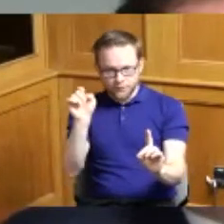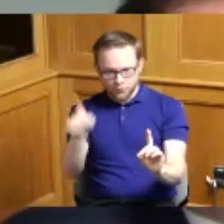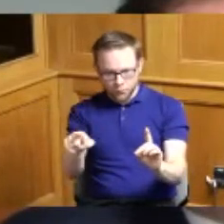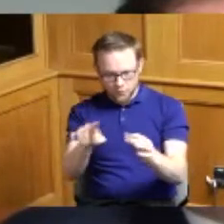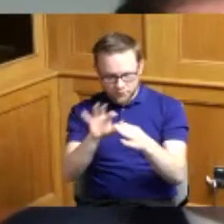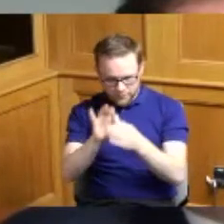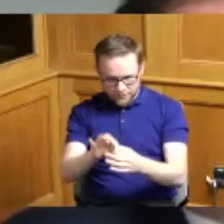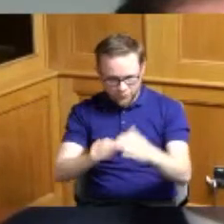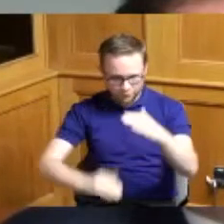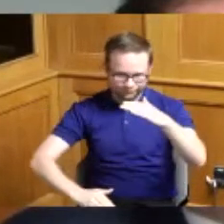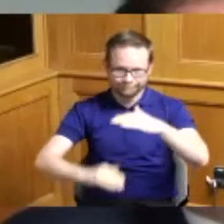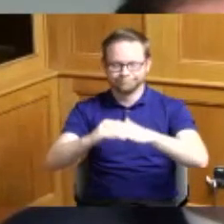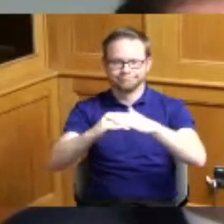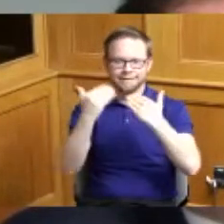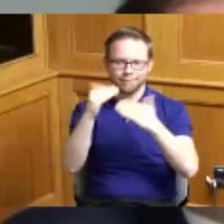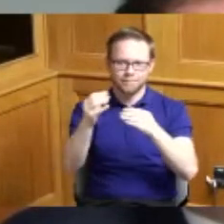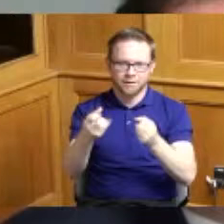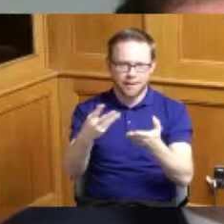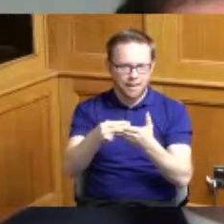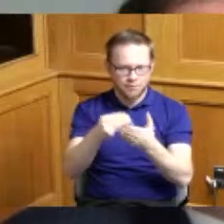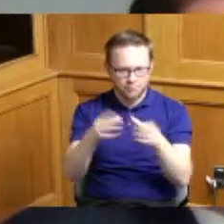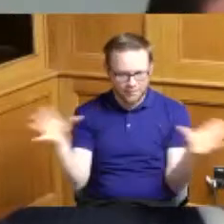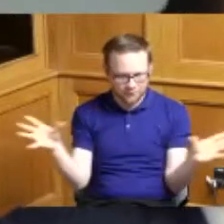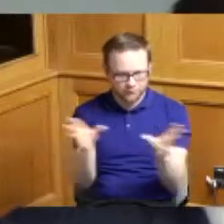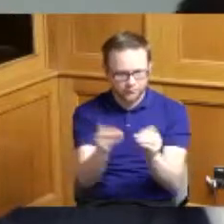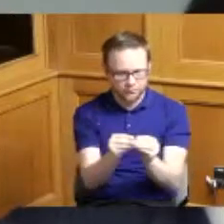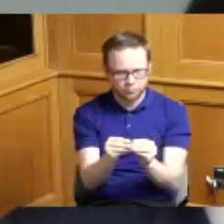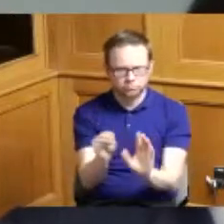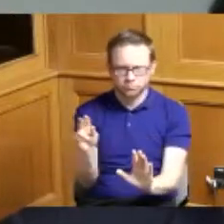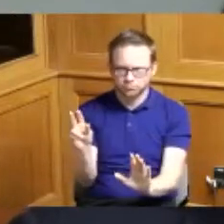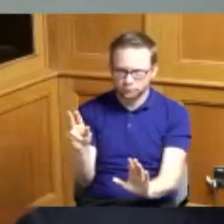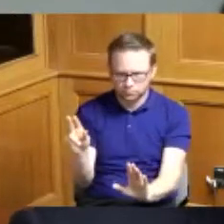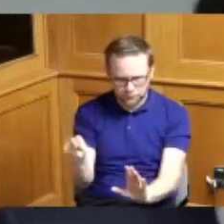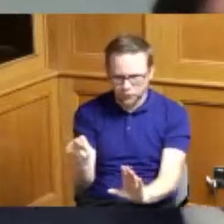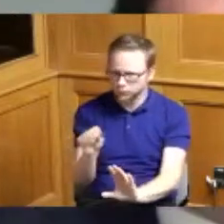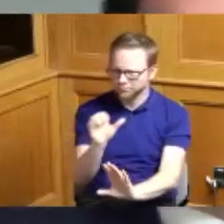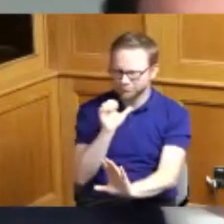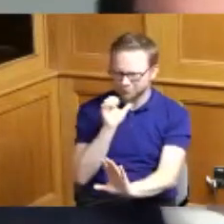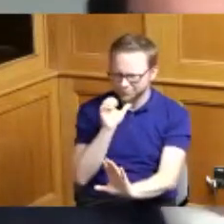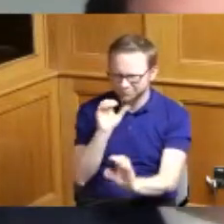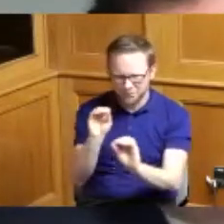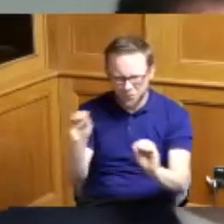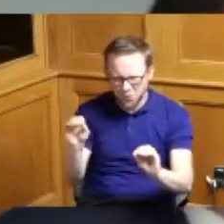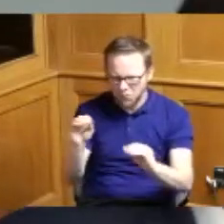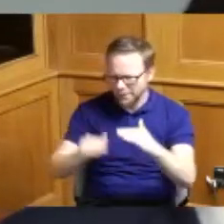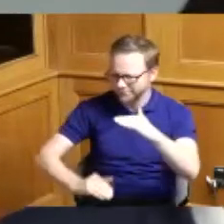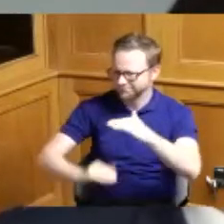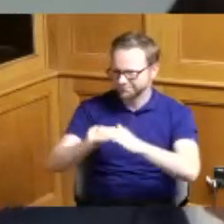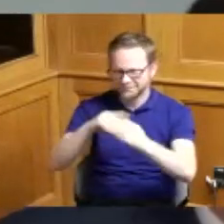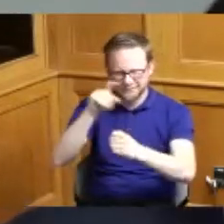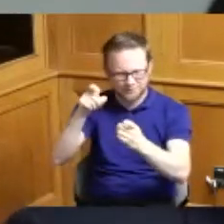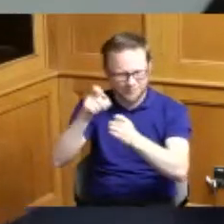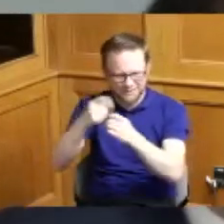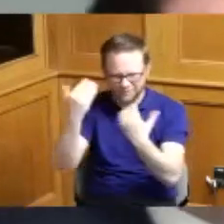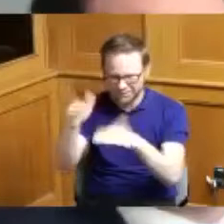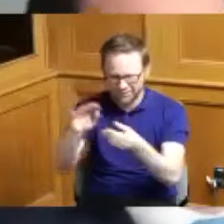a cap um no I don't I don't neces- don't have a a cap number for it for you what what I do have